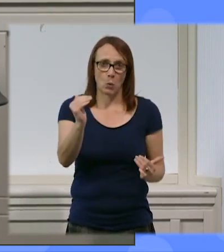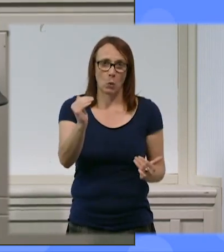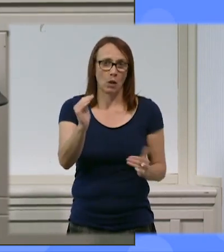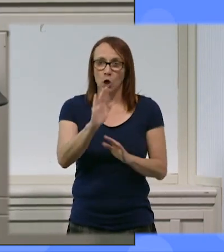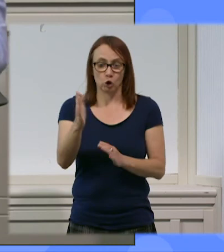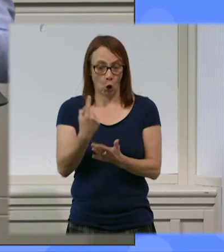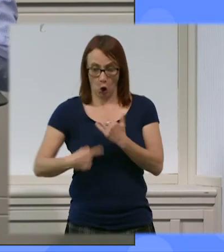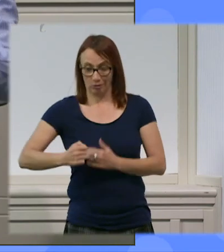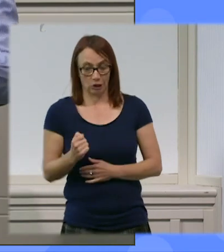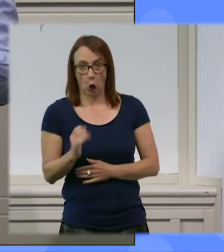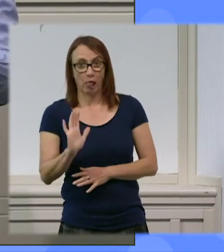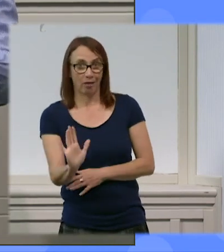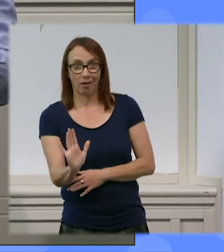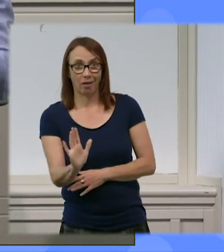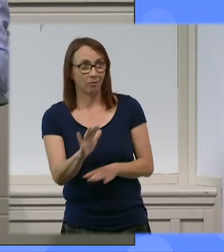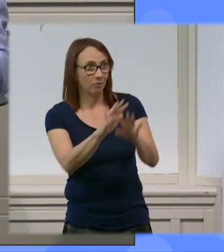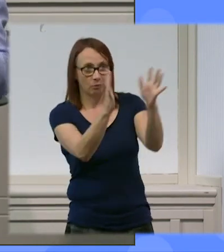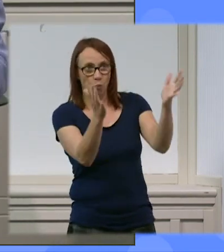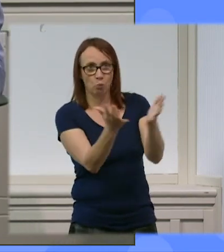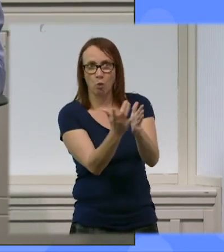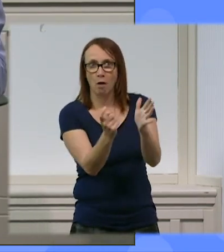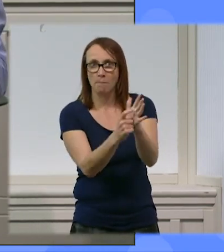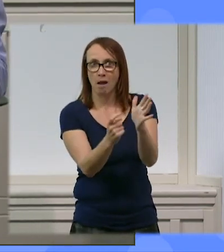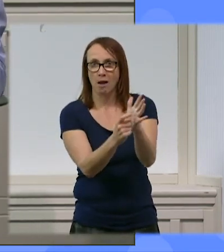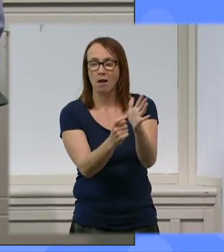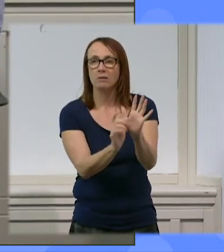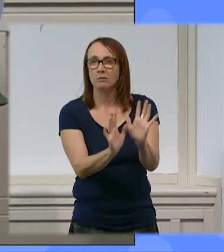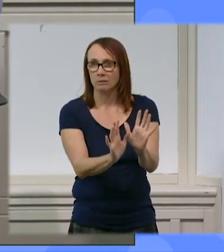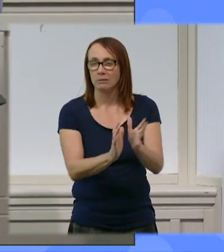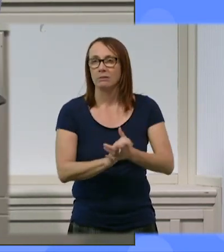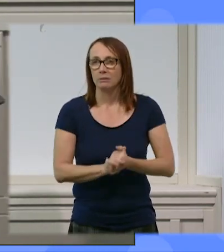that's being driven by much bigger markets around the world but the aim is